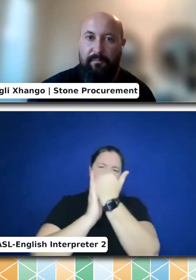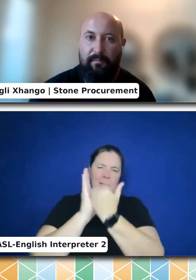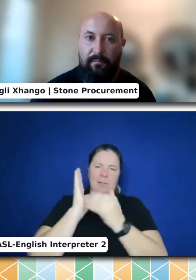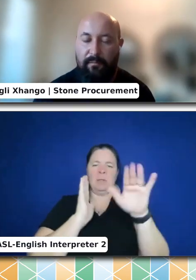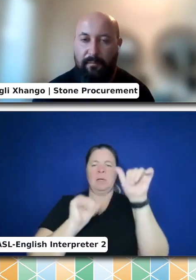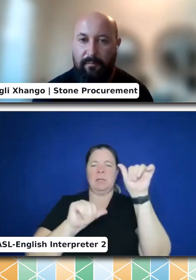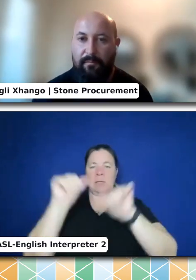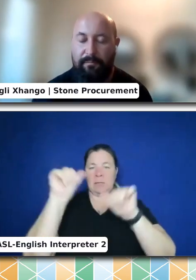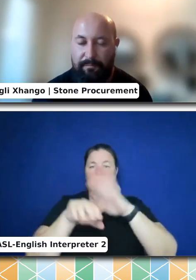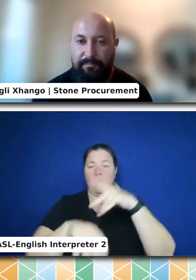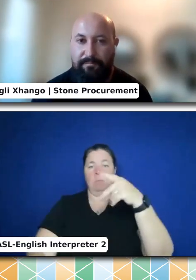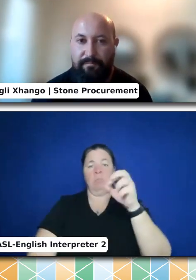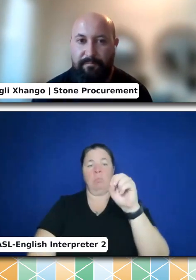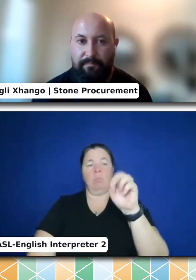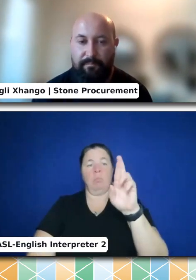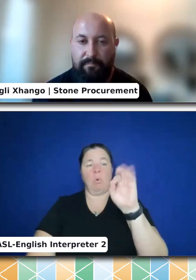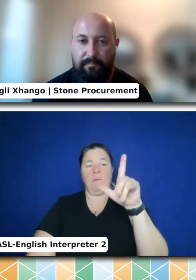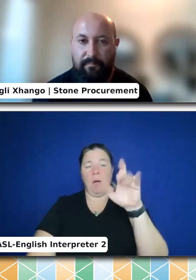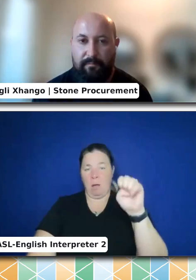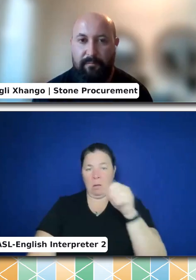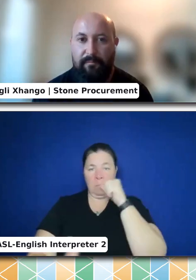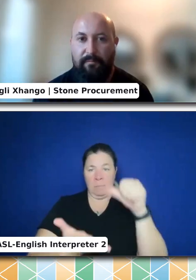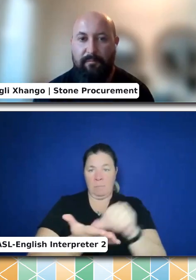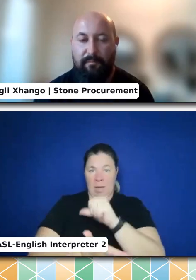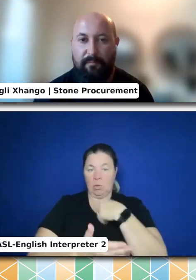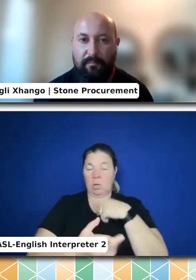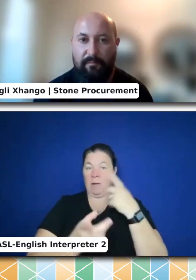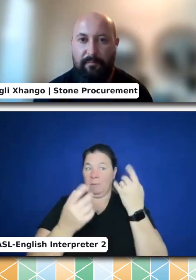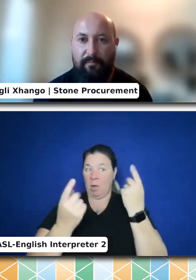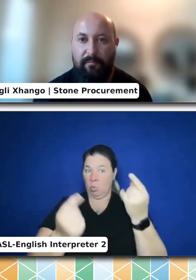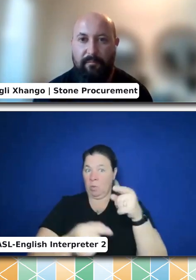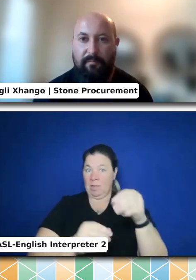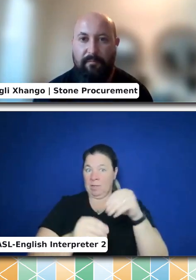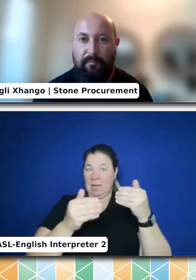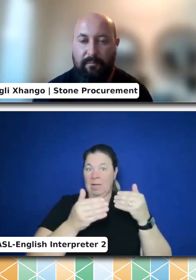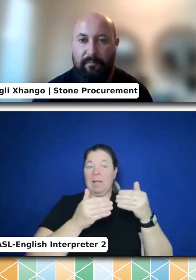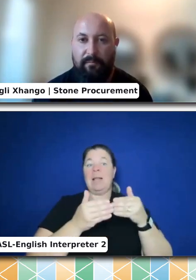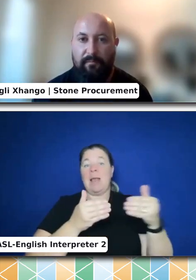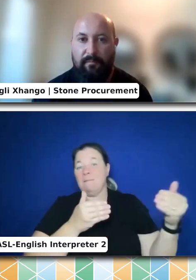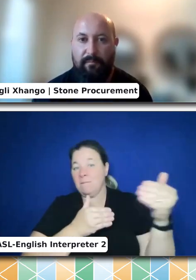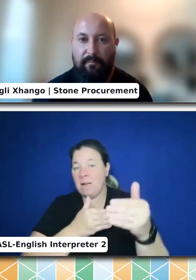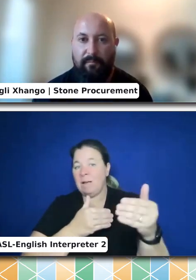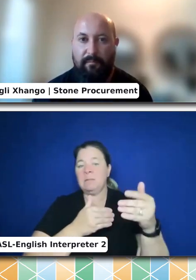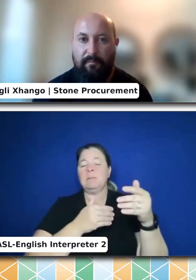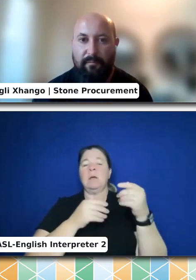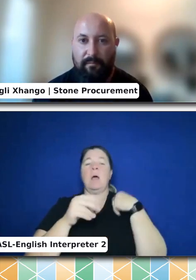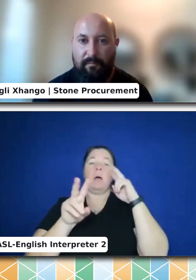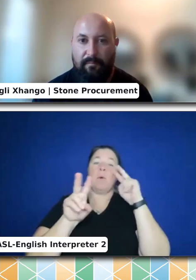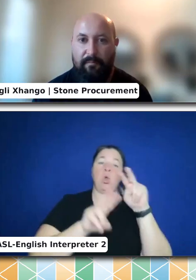Profile page. If I complete these assessments in advance, then when… if I go to, uh, take a look at a tender.